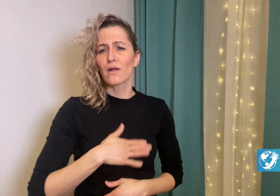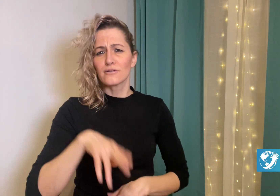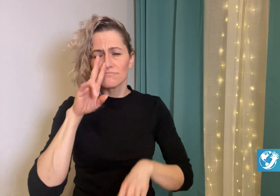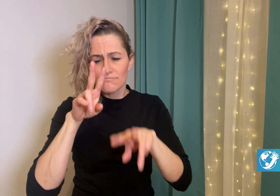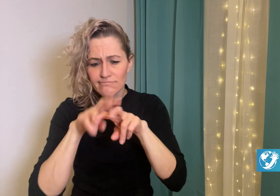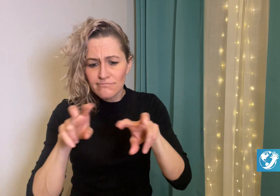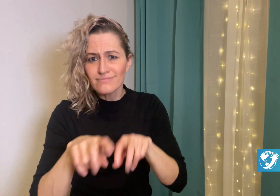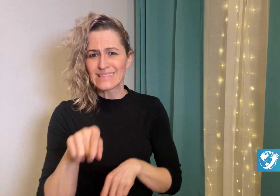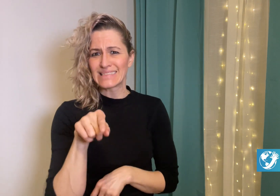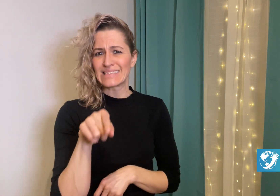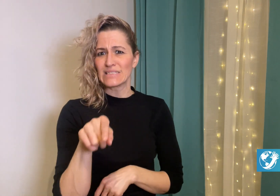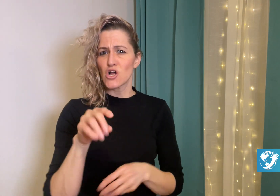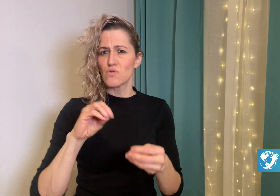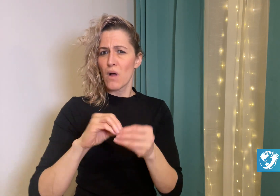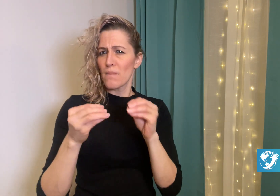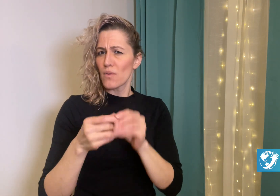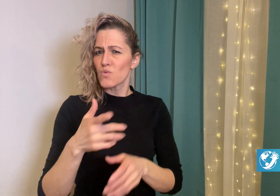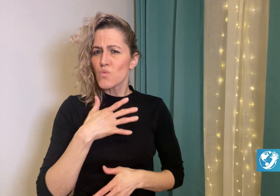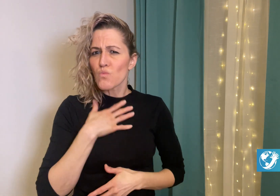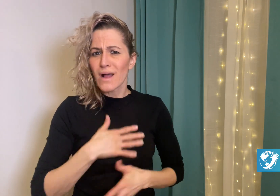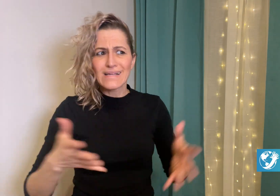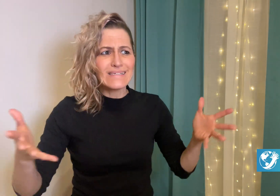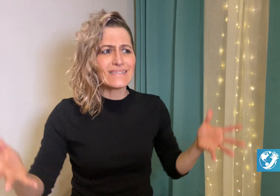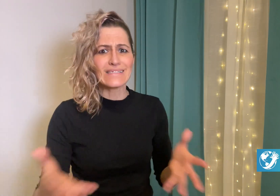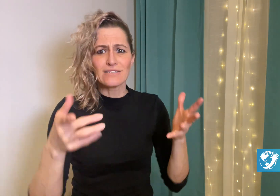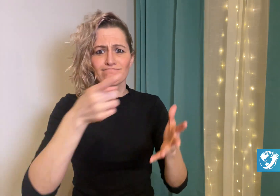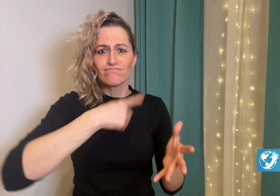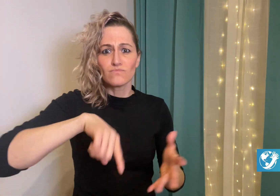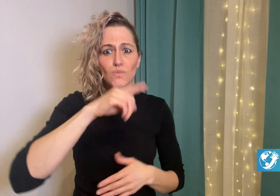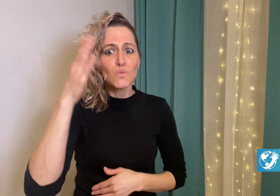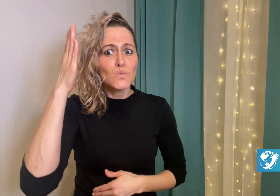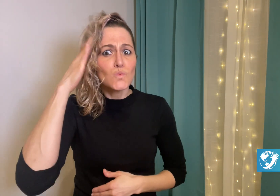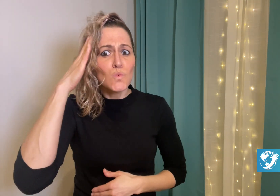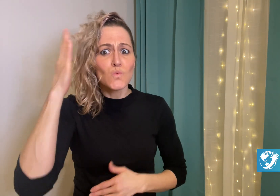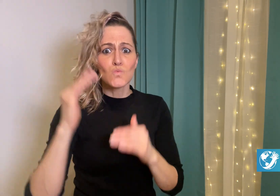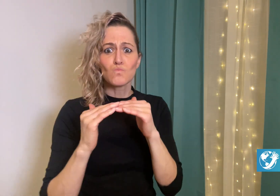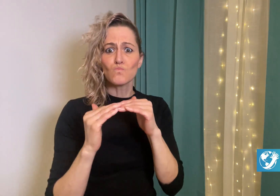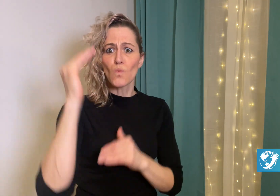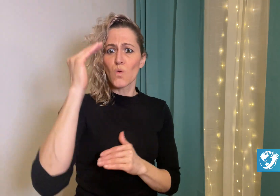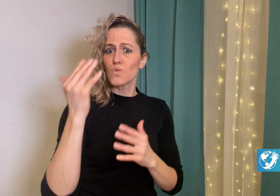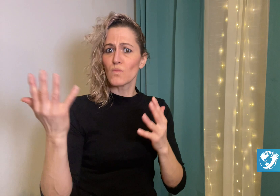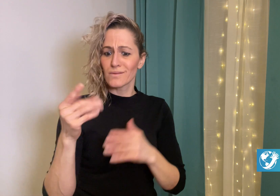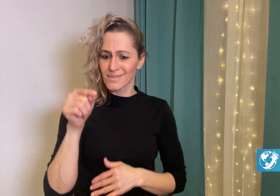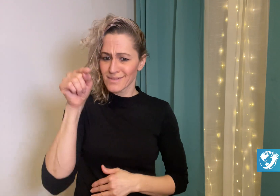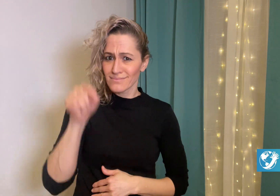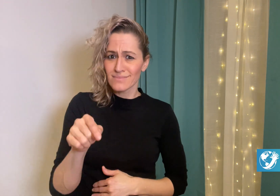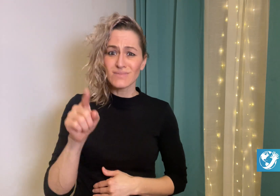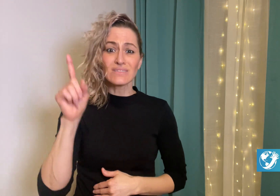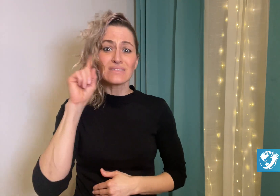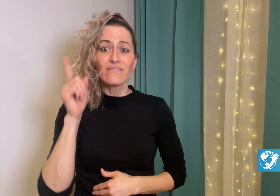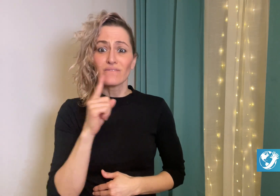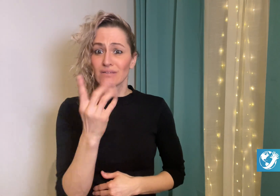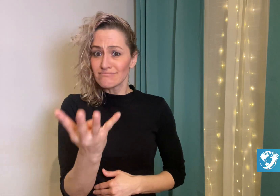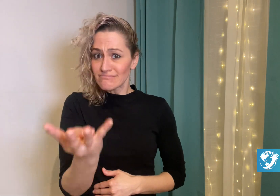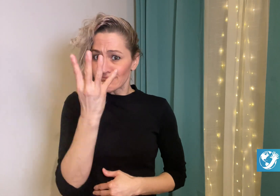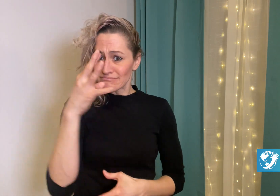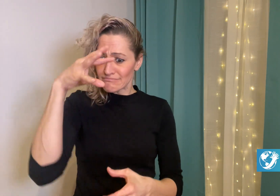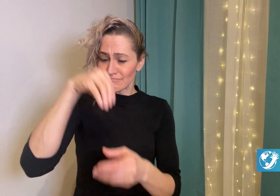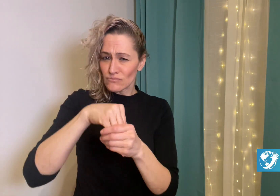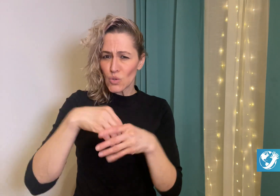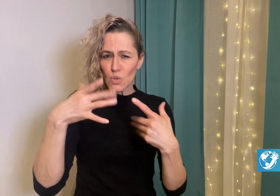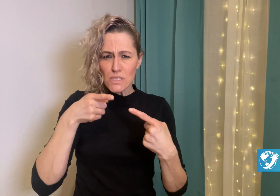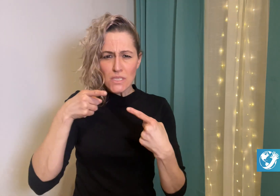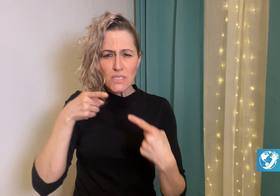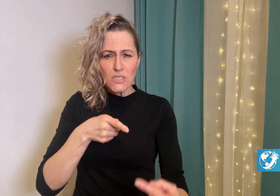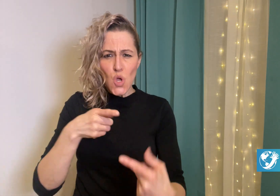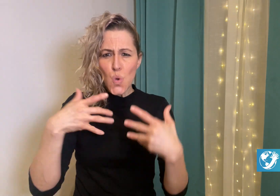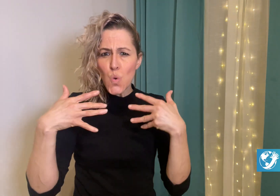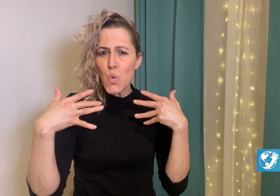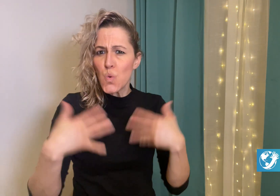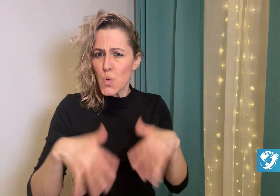to raise awareness of the struggle Deaf prisoners face.